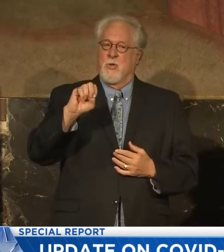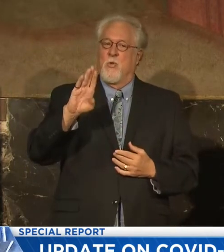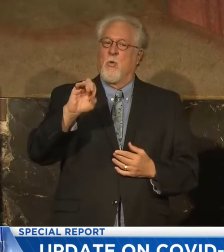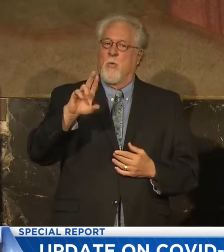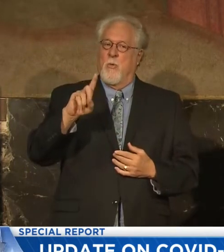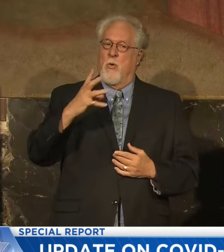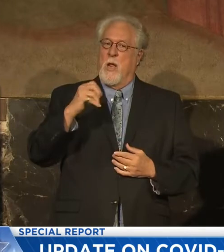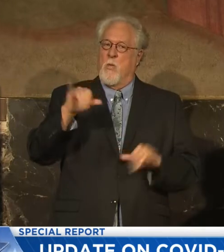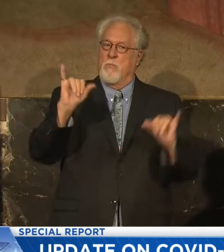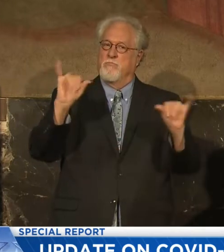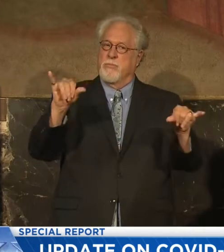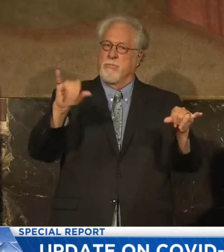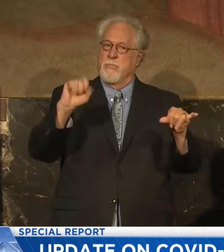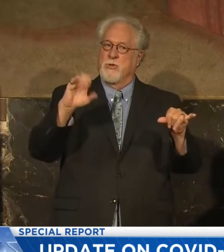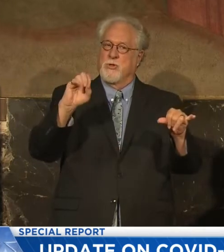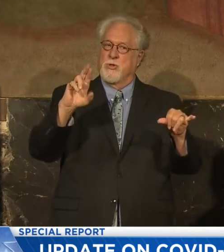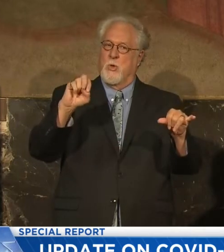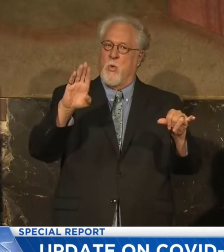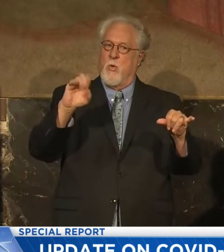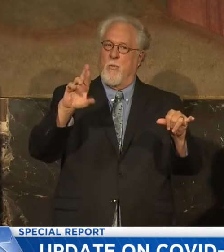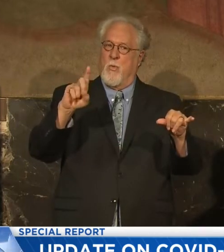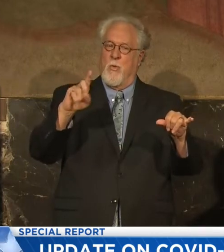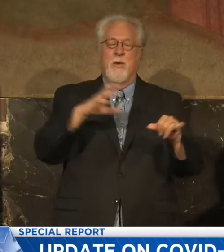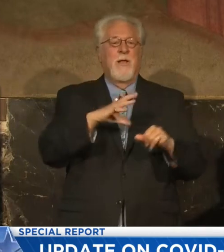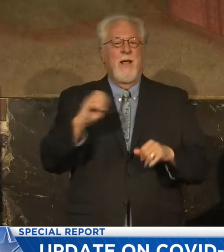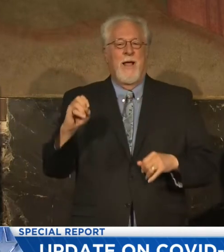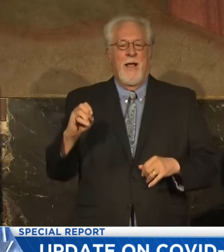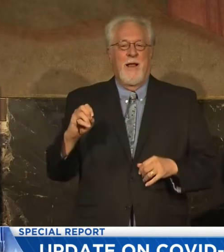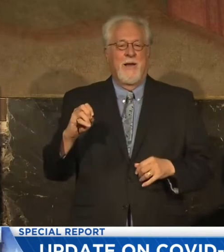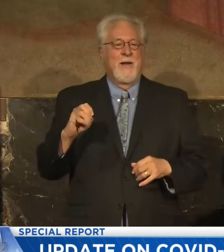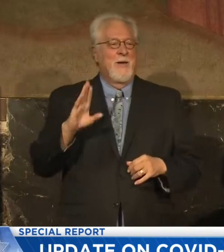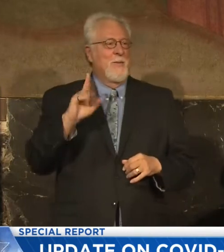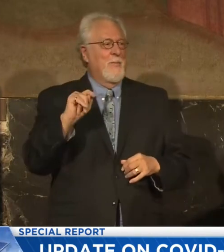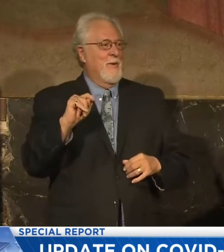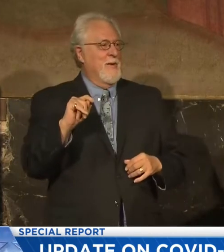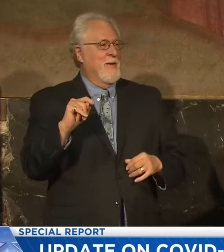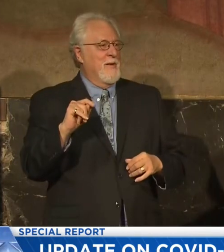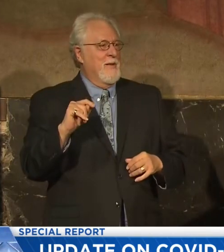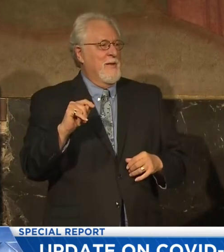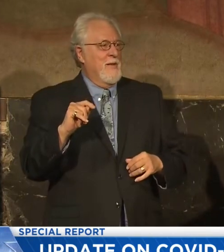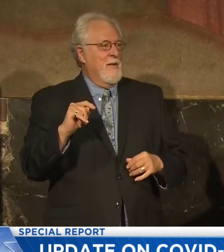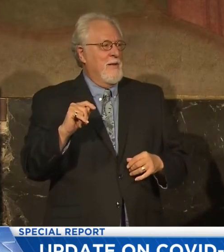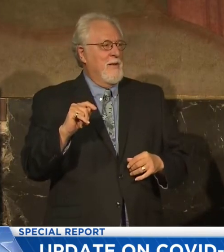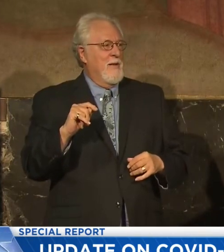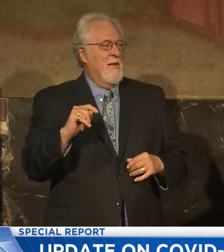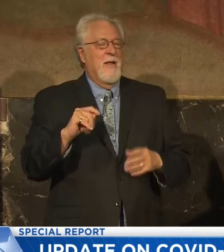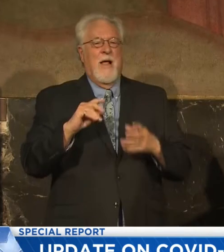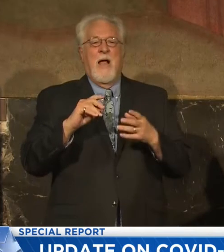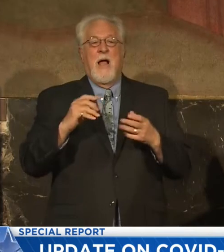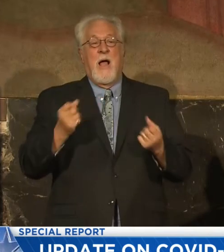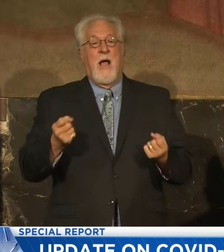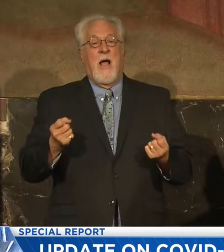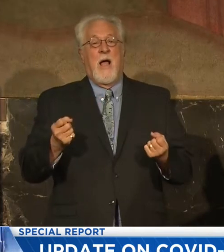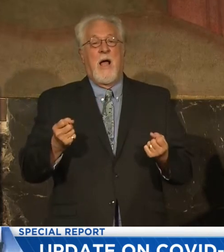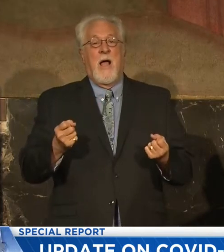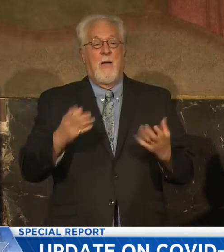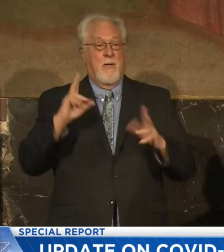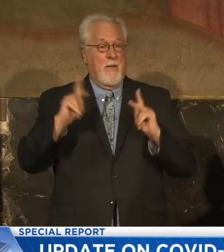THE ABILITY TO RESUME MANY OF THOSE AFKTS -- ACTIVITIES. I DOUBT THEY'LL LOOK EXACTLY THAT THEY LOOKED LAST YEAR.